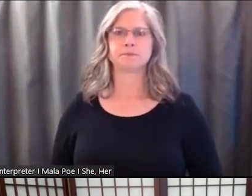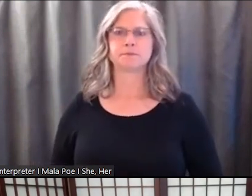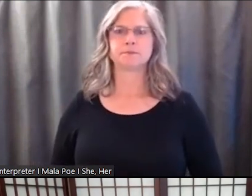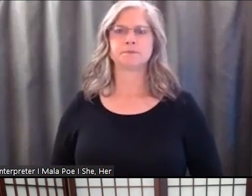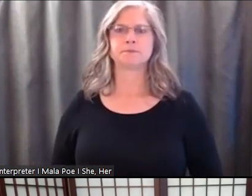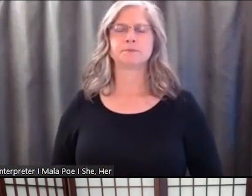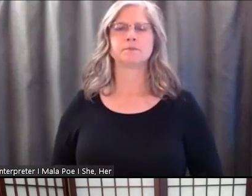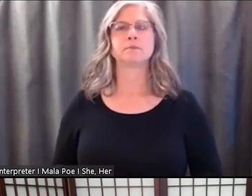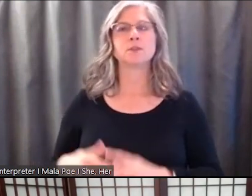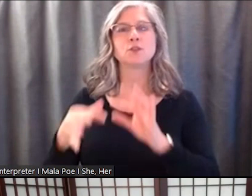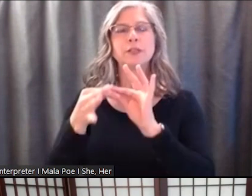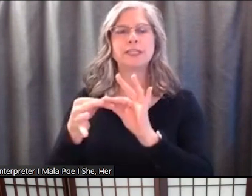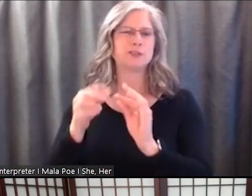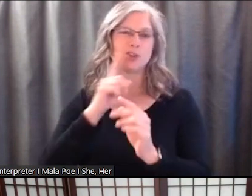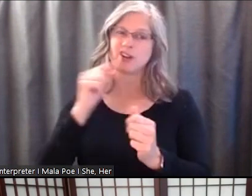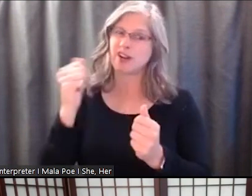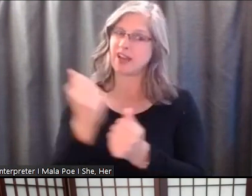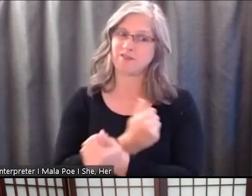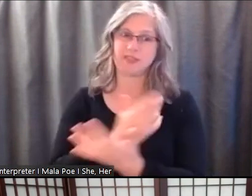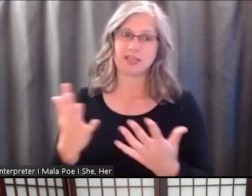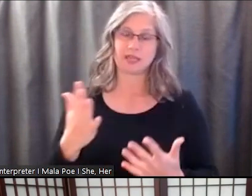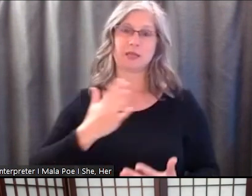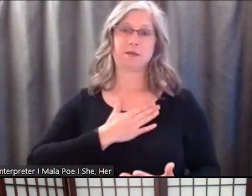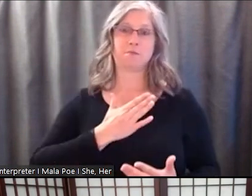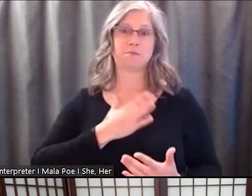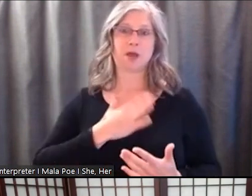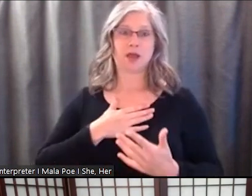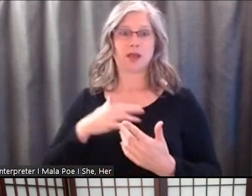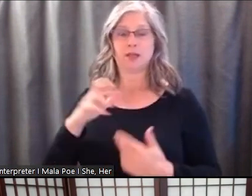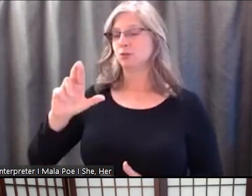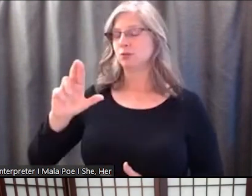Relationships are everything in my travel community. Relationships are always at the center.